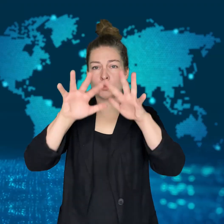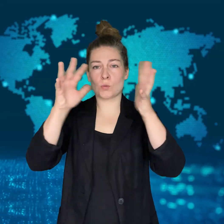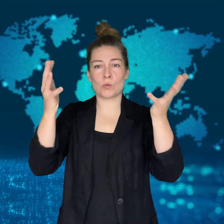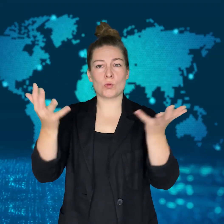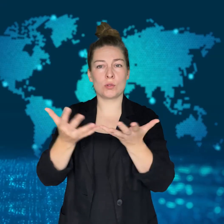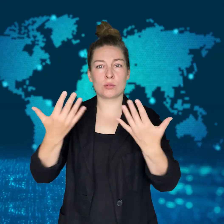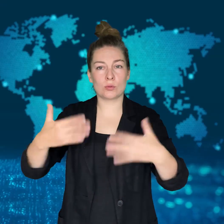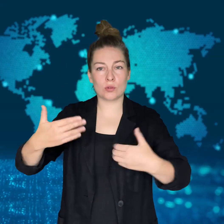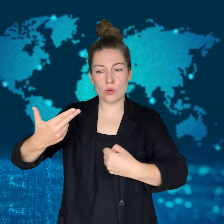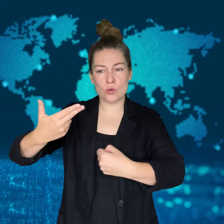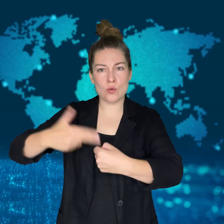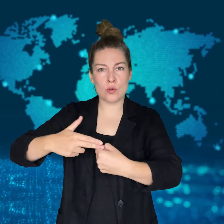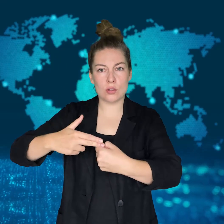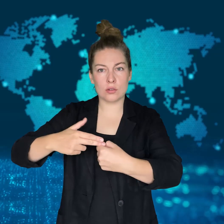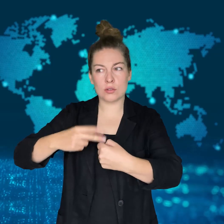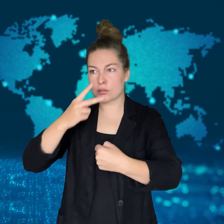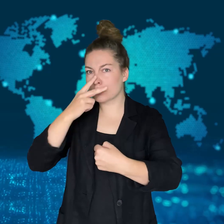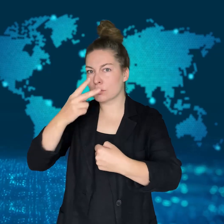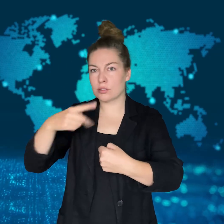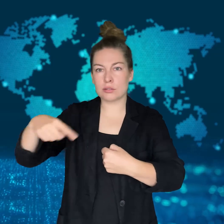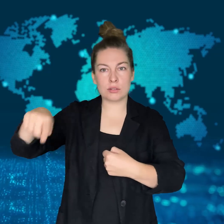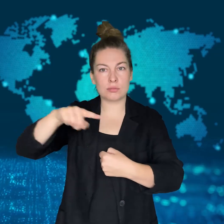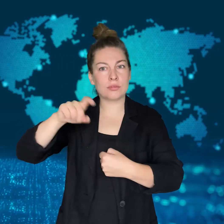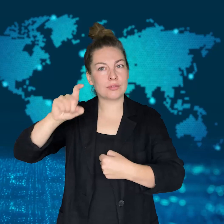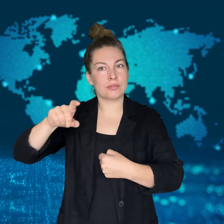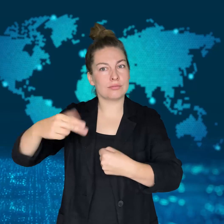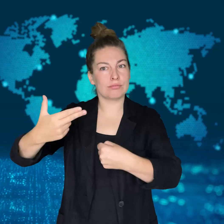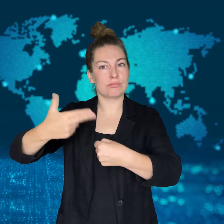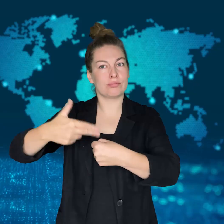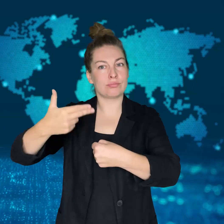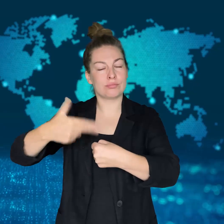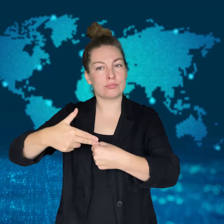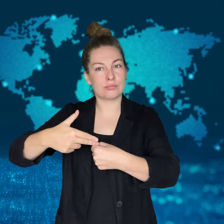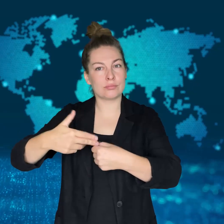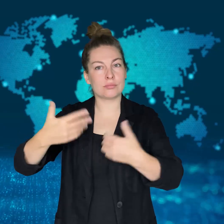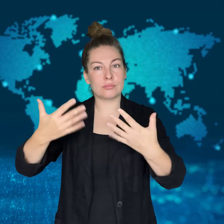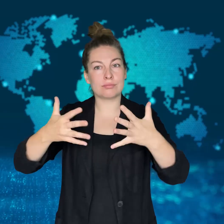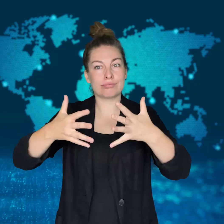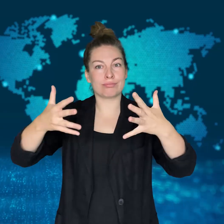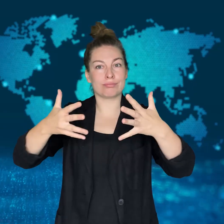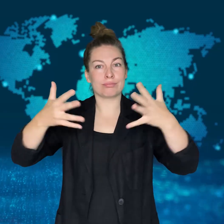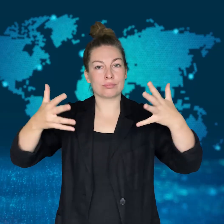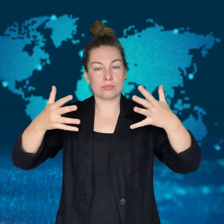[MONIKA]: As demand for oil continues to grow,